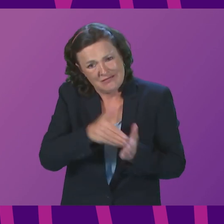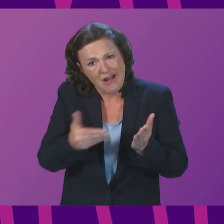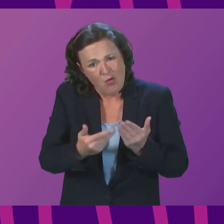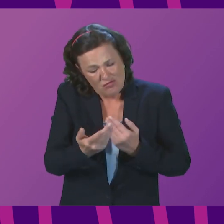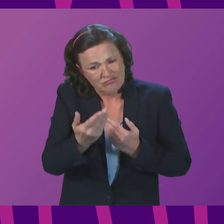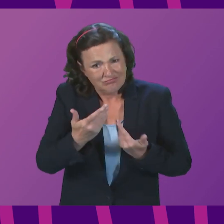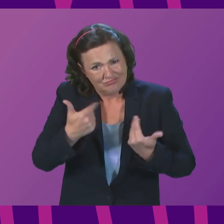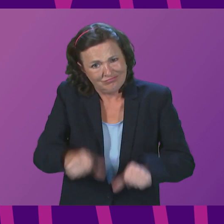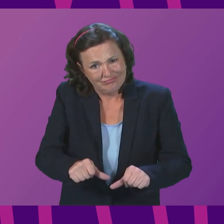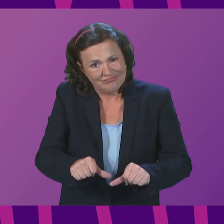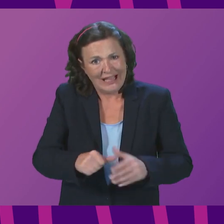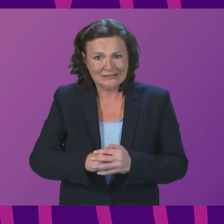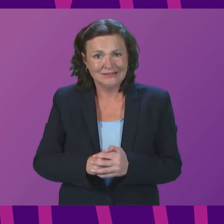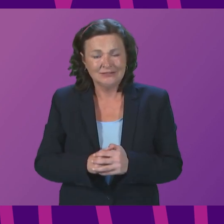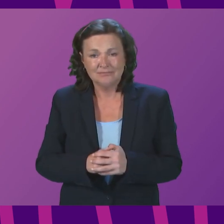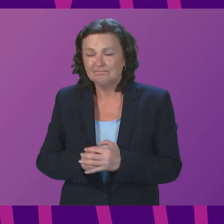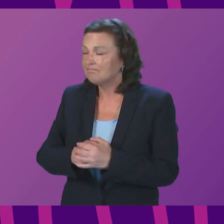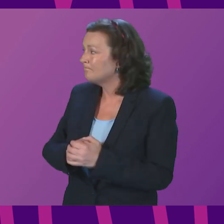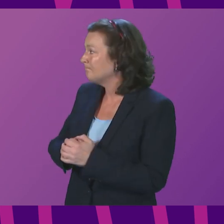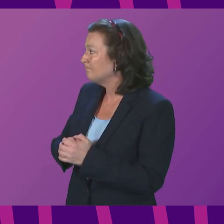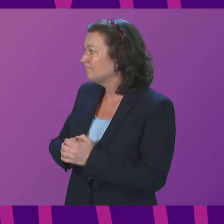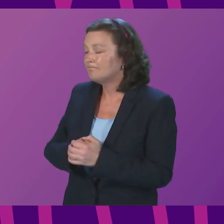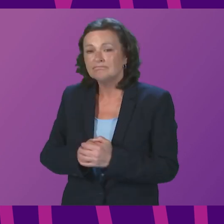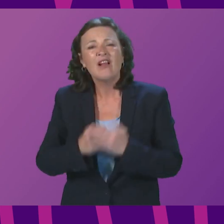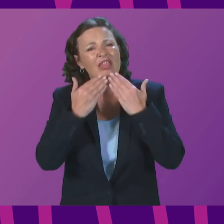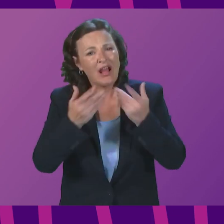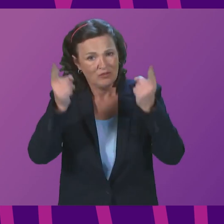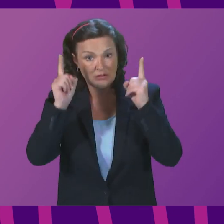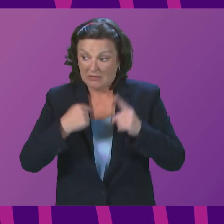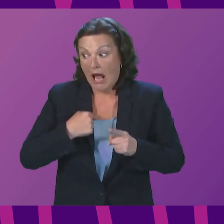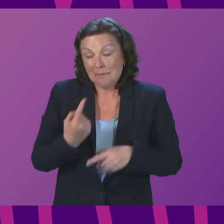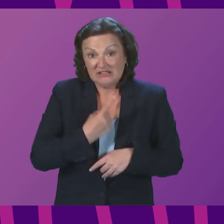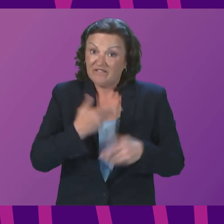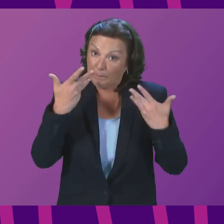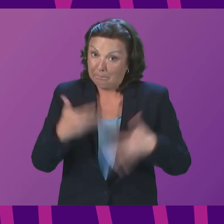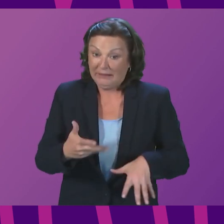As someone who has had her spring booster, I endorse the statement that she has made,